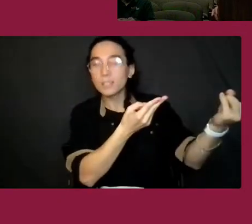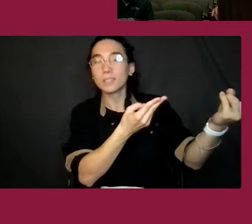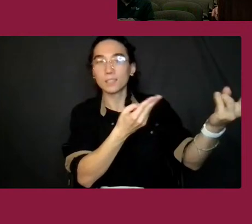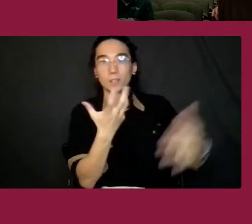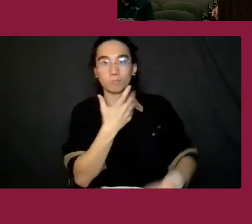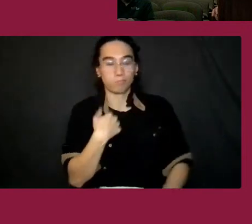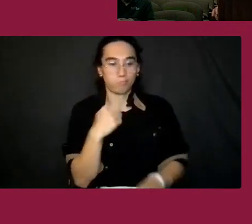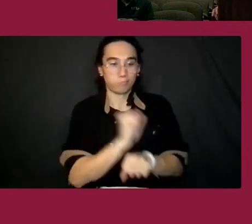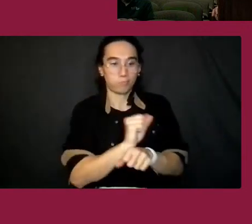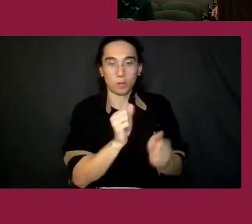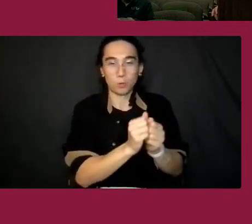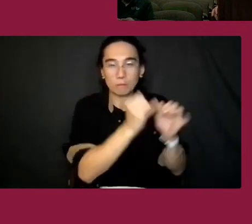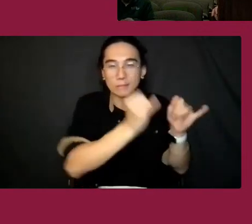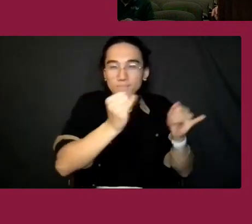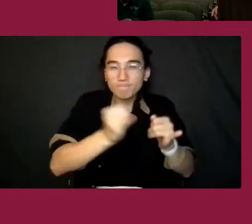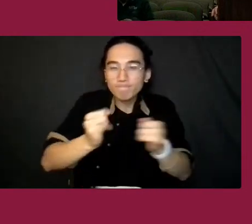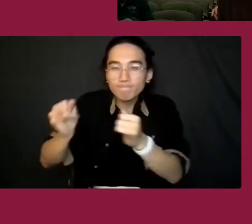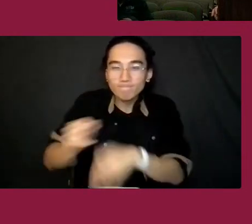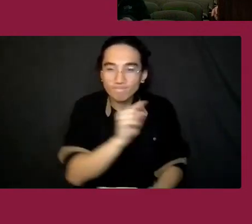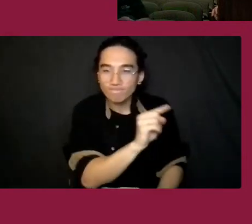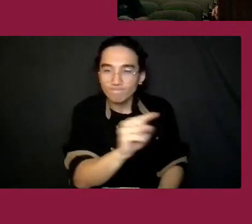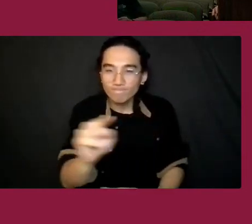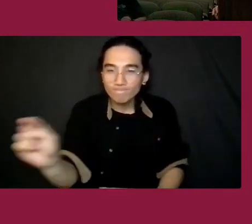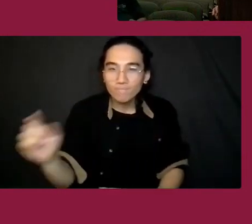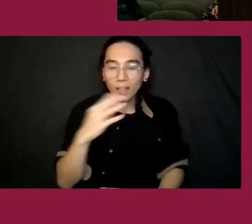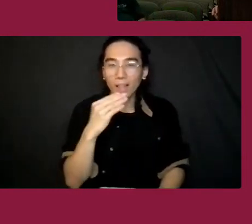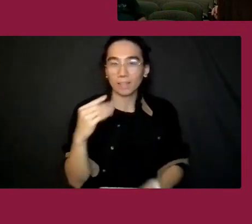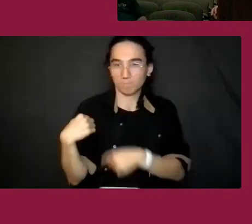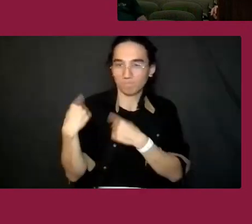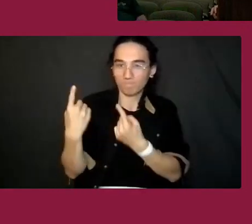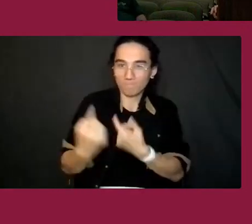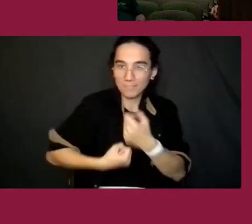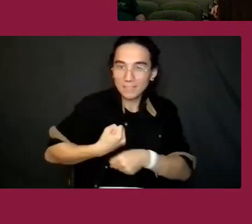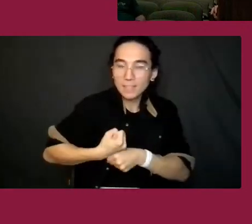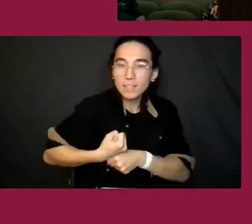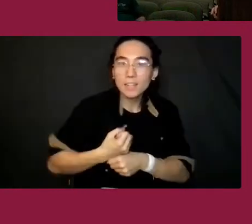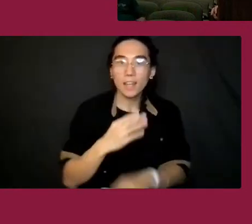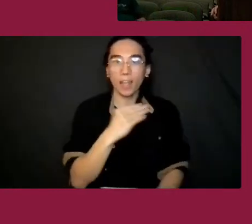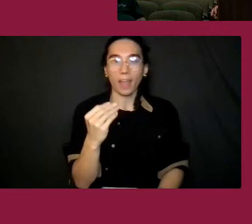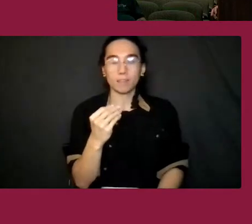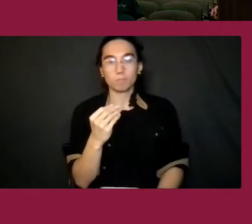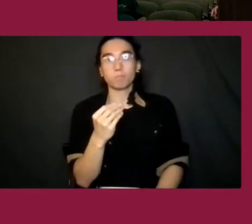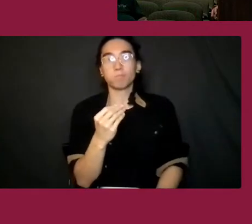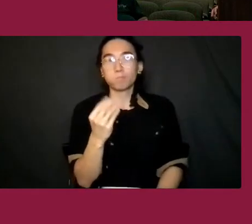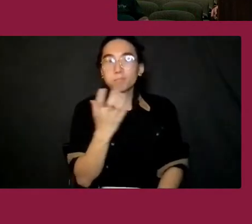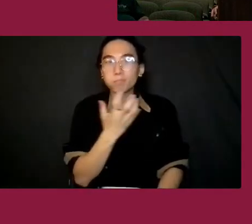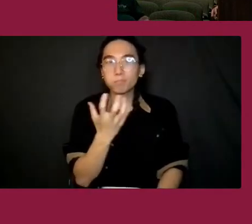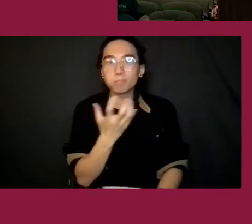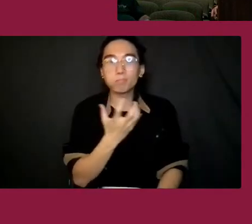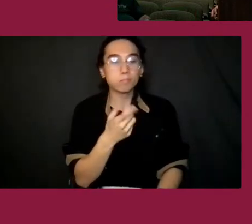every one of the nominees in different capacities over the years, and they are such a bright reflection of the things that are offered here on this campus,